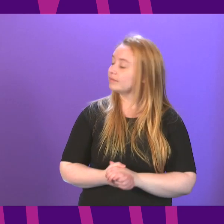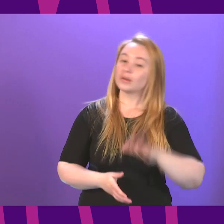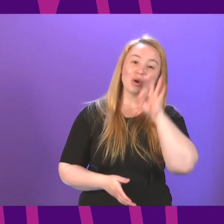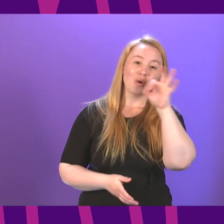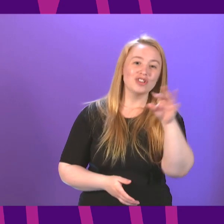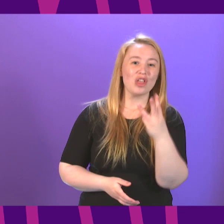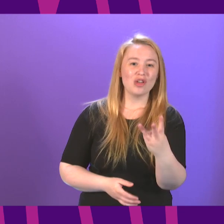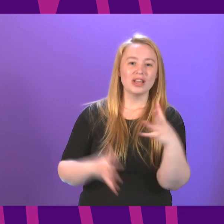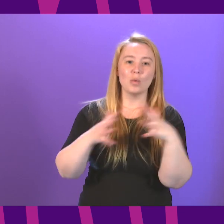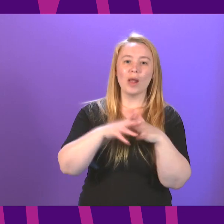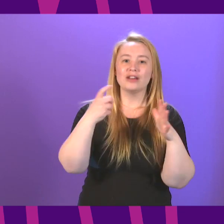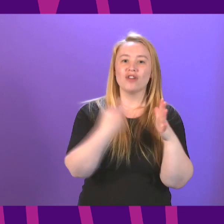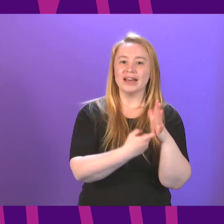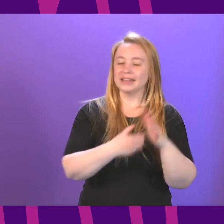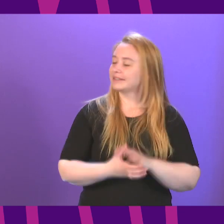Willie Rennie (North East Fife) (LD): What the First Minister has just described should